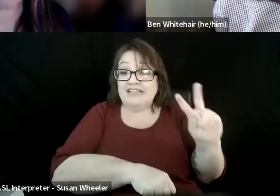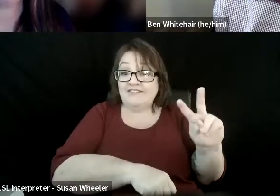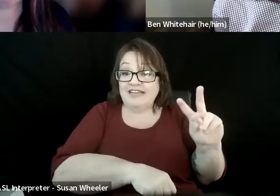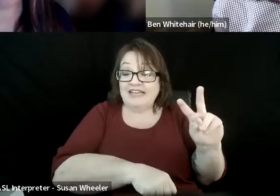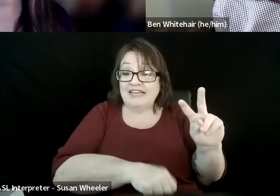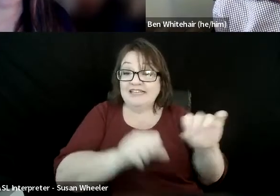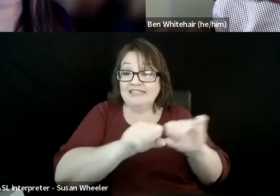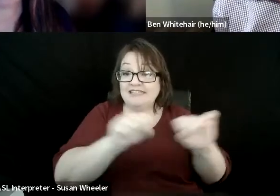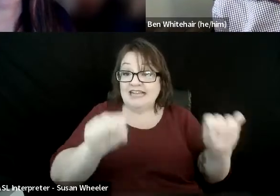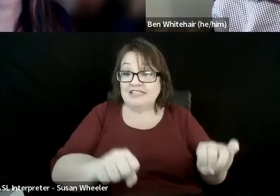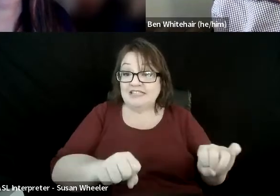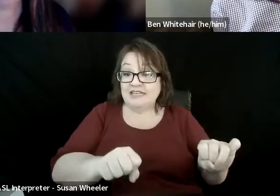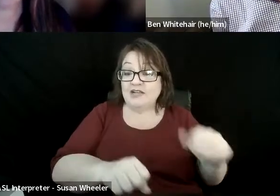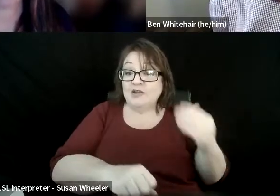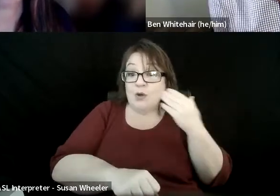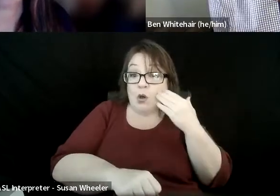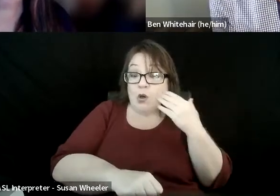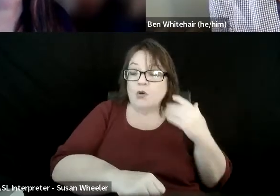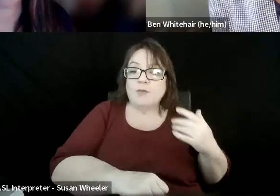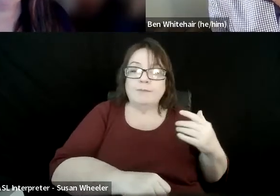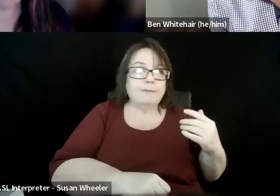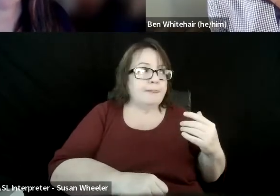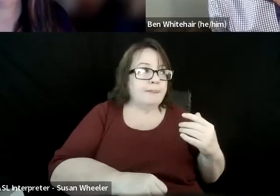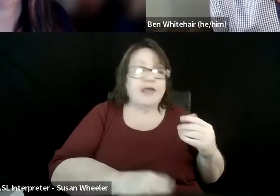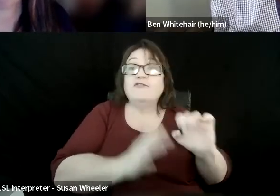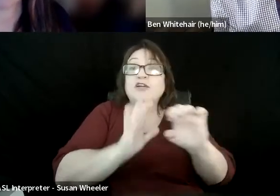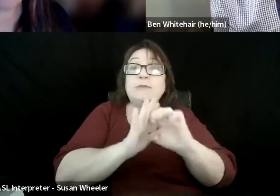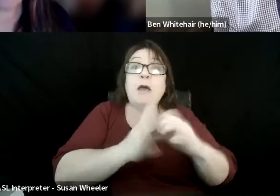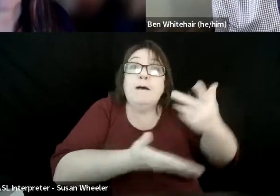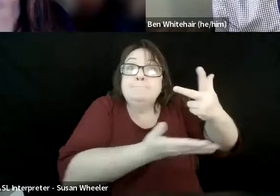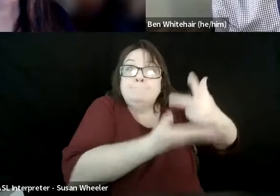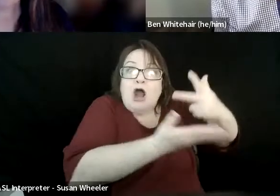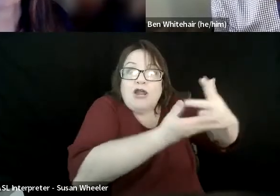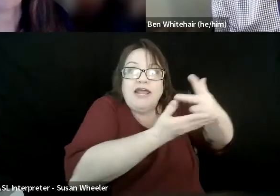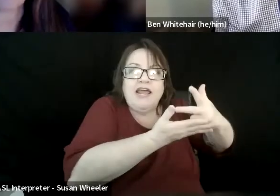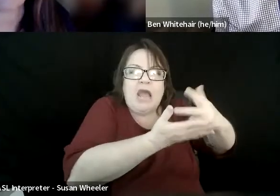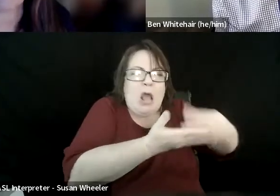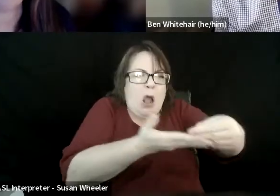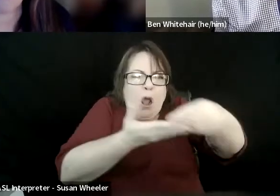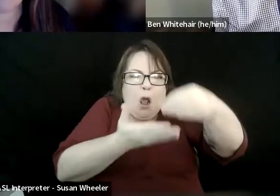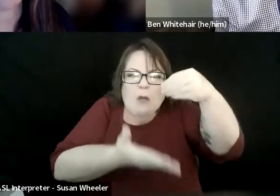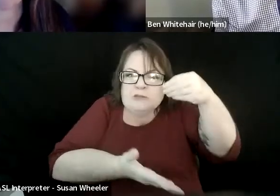where parking is expensive or difficult, you wanna know that in advance